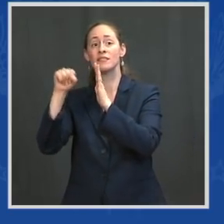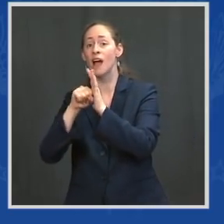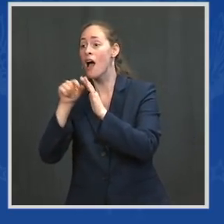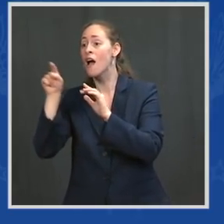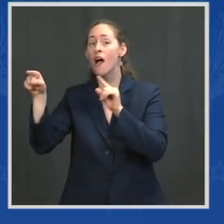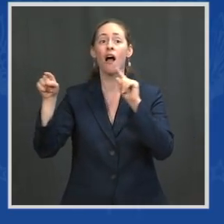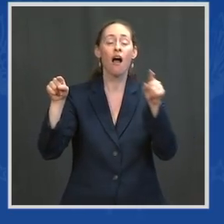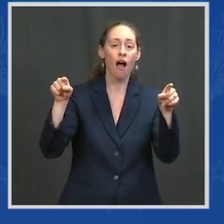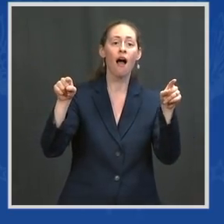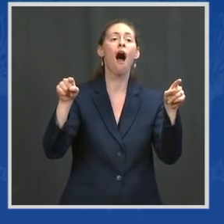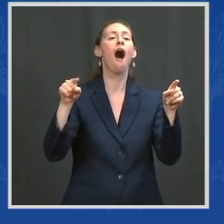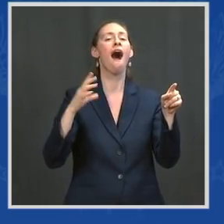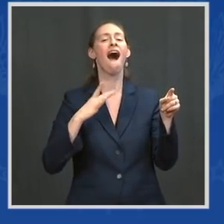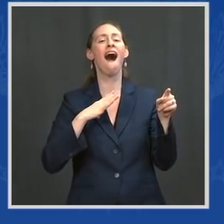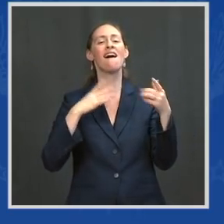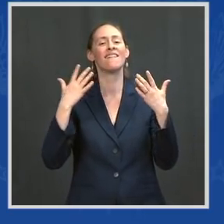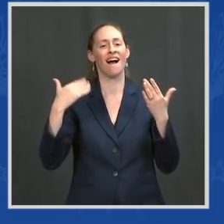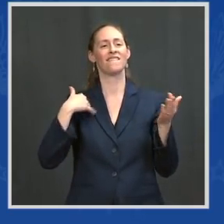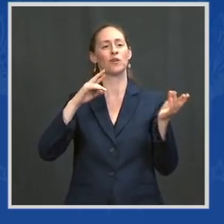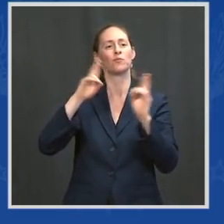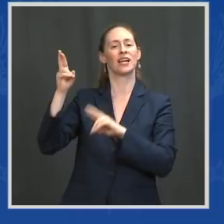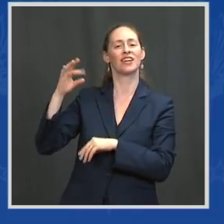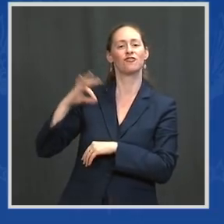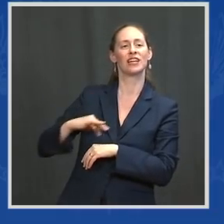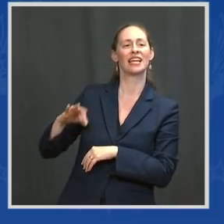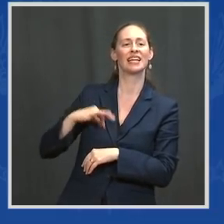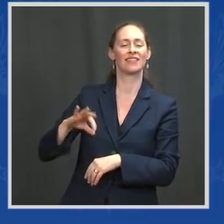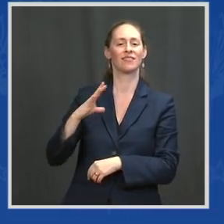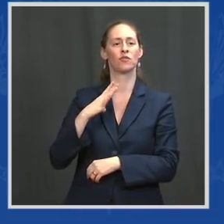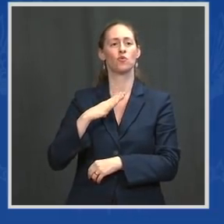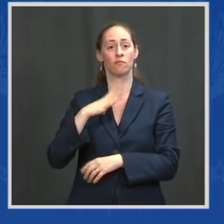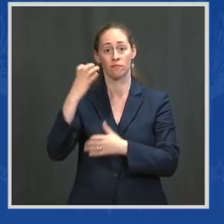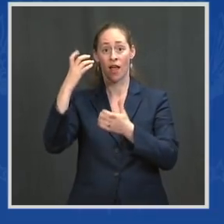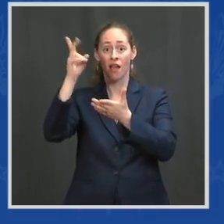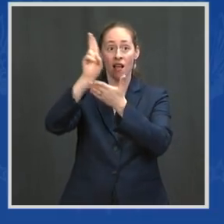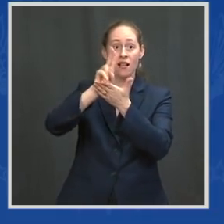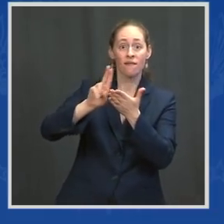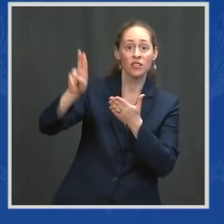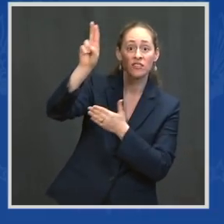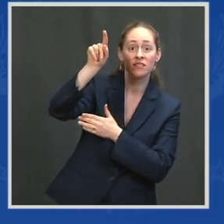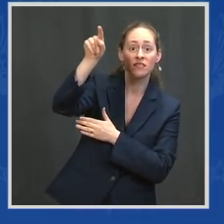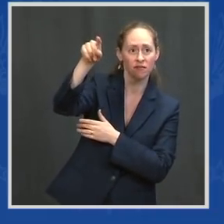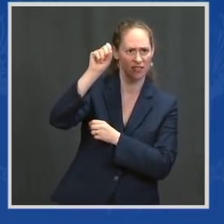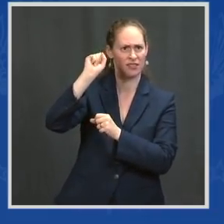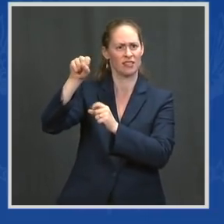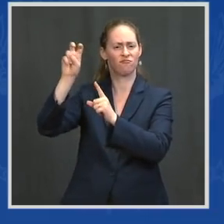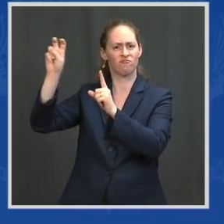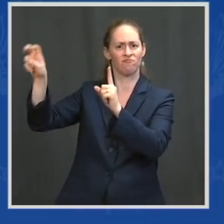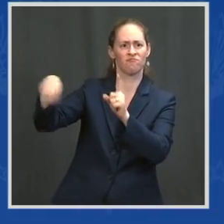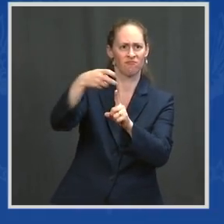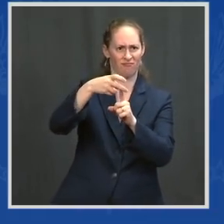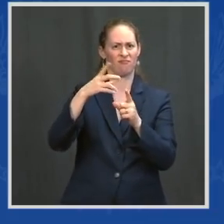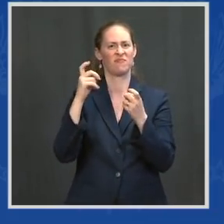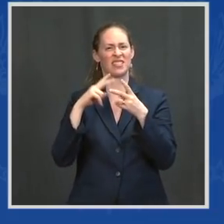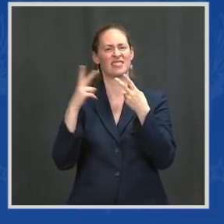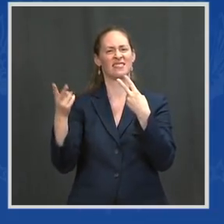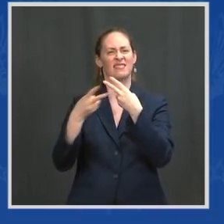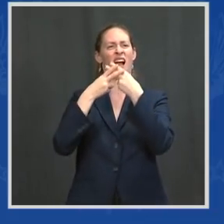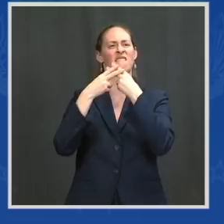are available to your state universities, and you can get a four-year degree for half the cost. And/or you get the two-year degree, and you're able to do what you needed it to do.